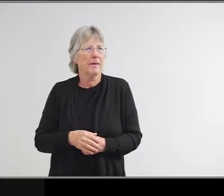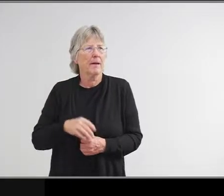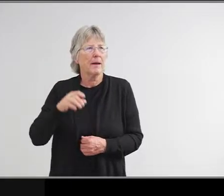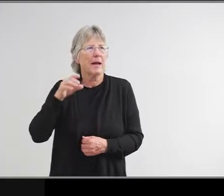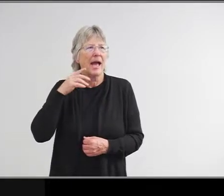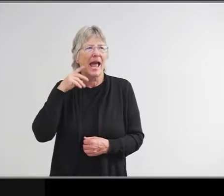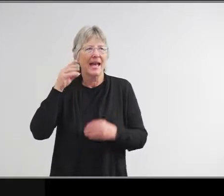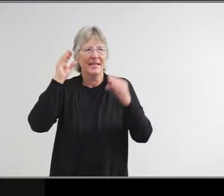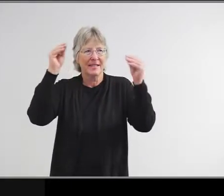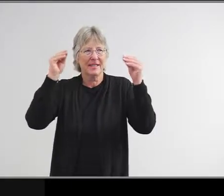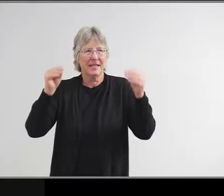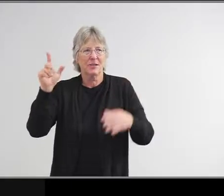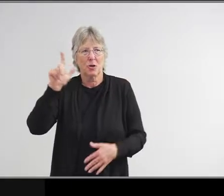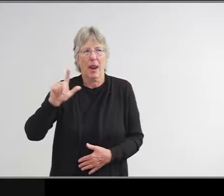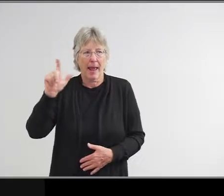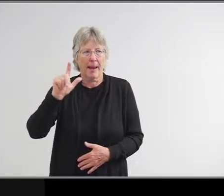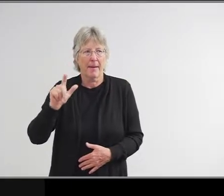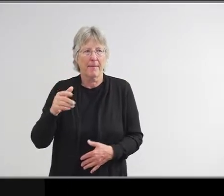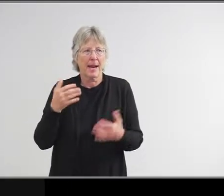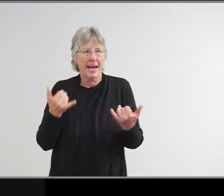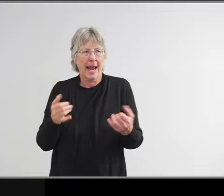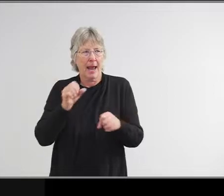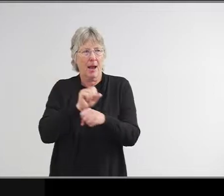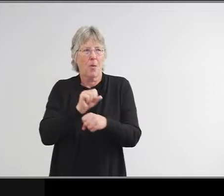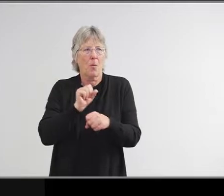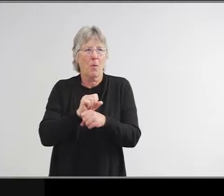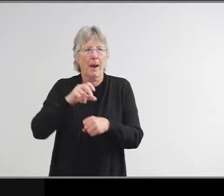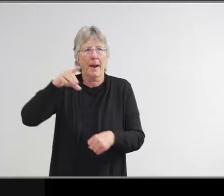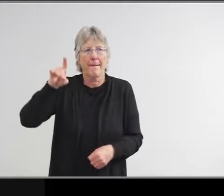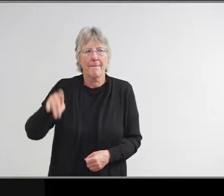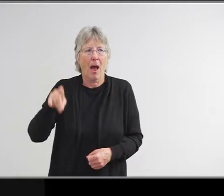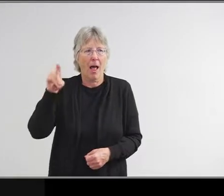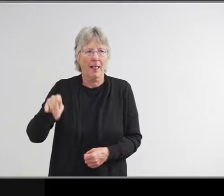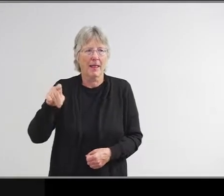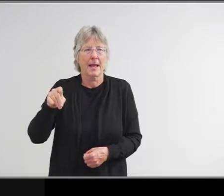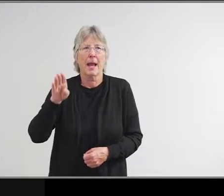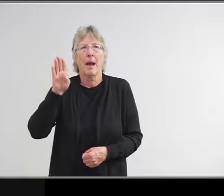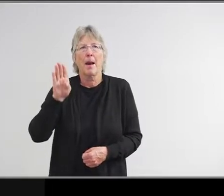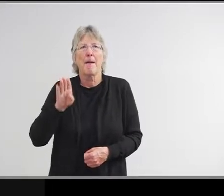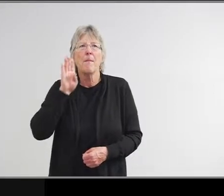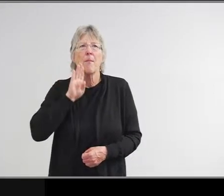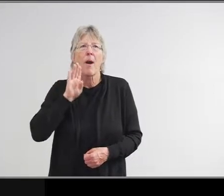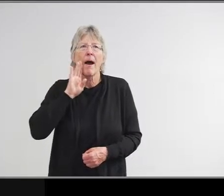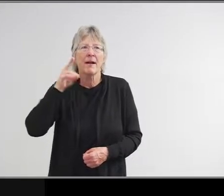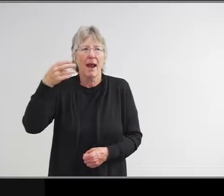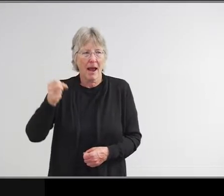My current school sites are PHAL Pathway at Poly High School, Browning High School, Signal Hill Elementary.